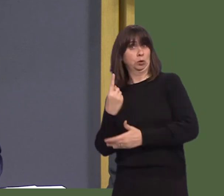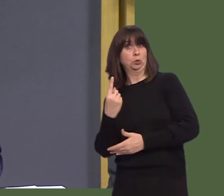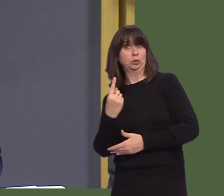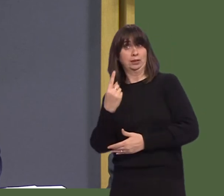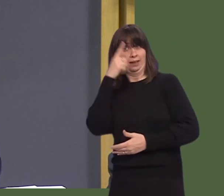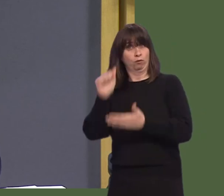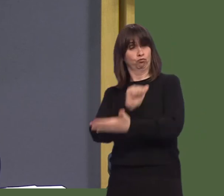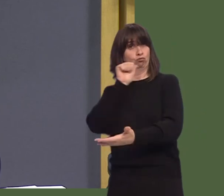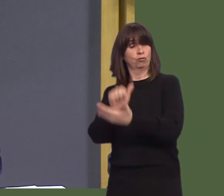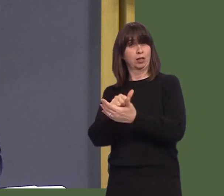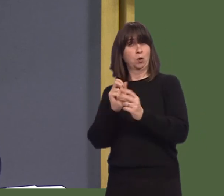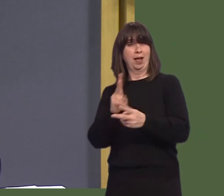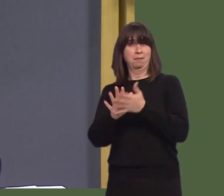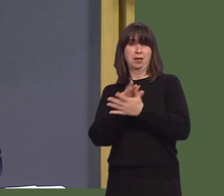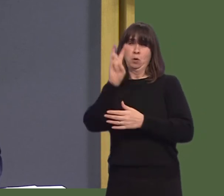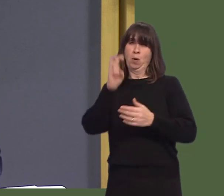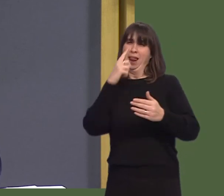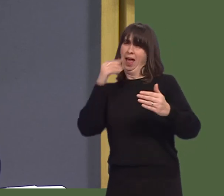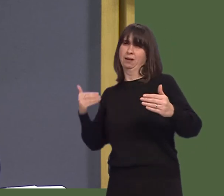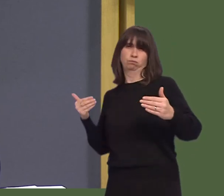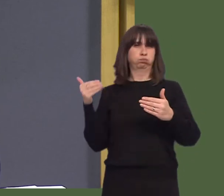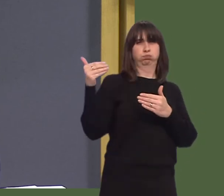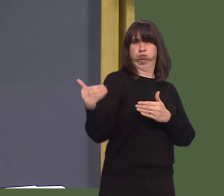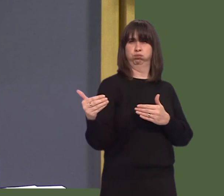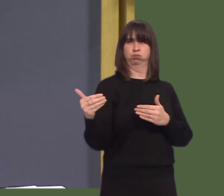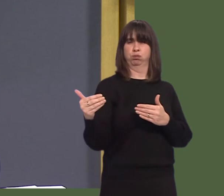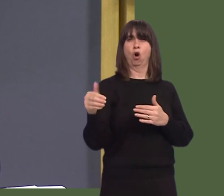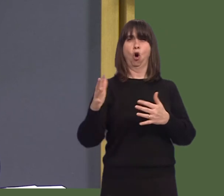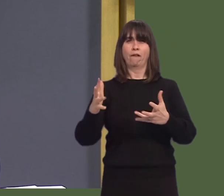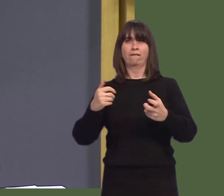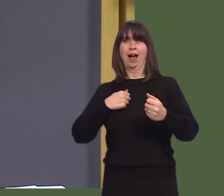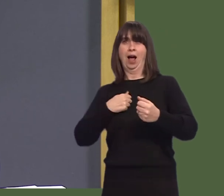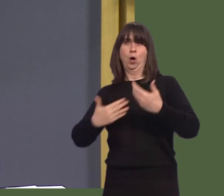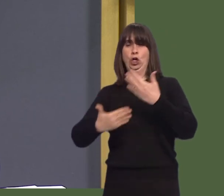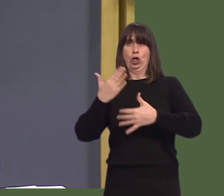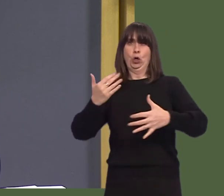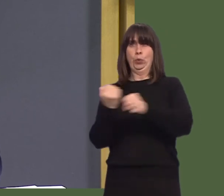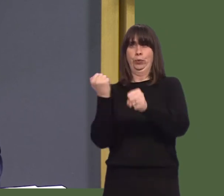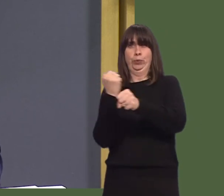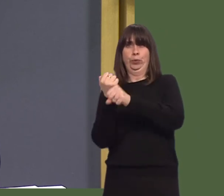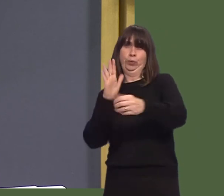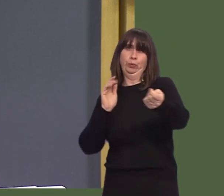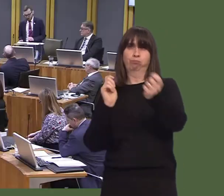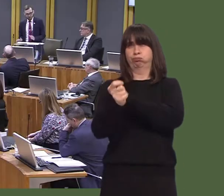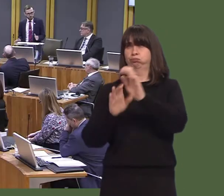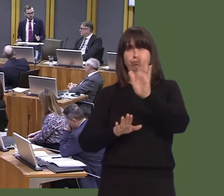We, as a party, have committed £10 million to endingó[Interruption.] I know it hurts.